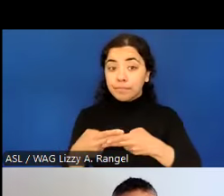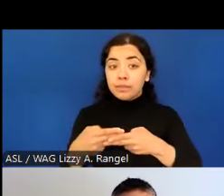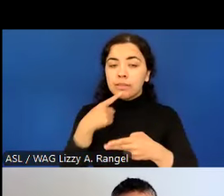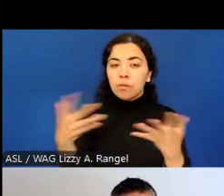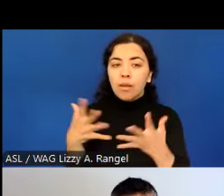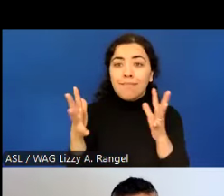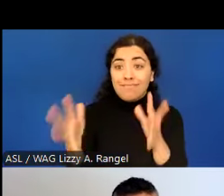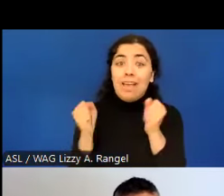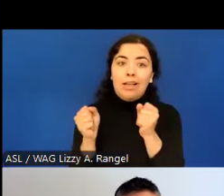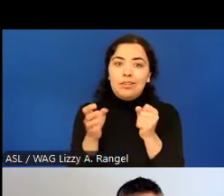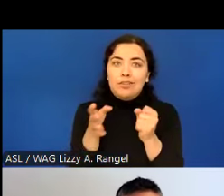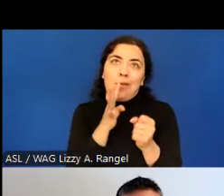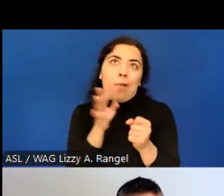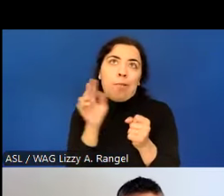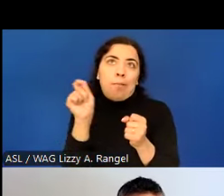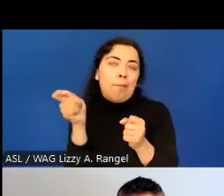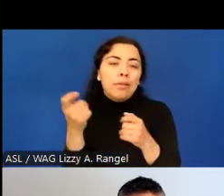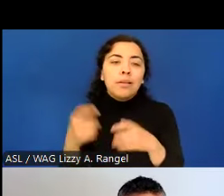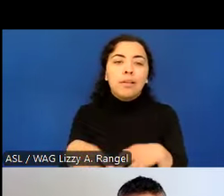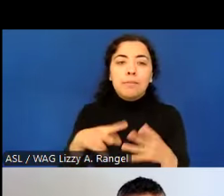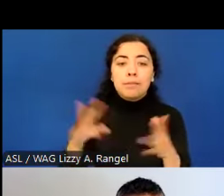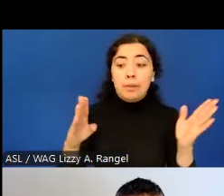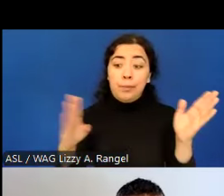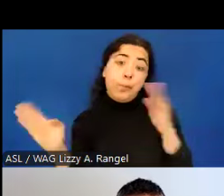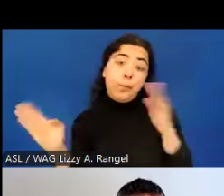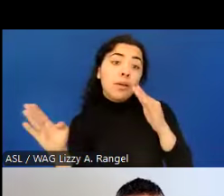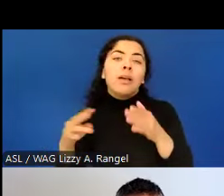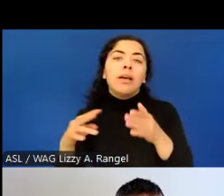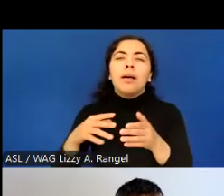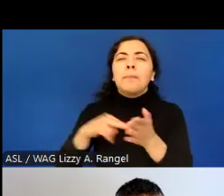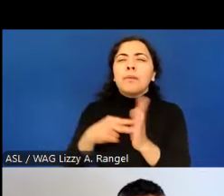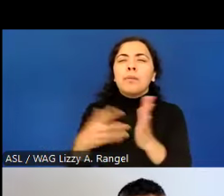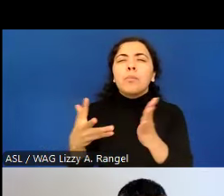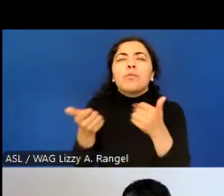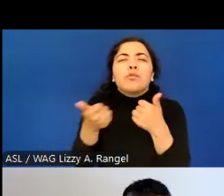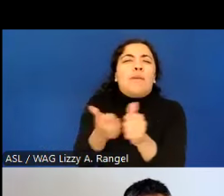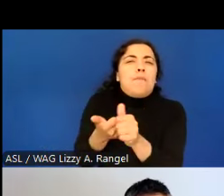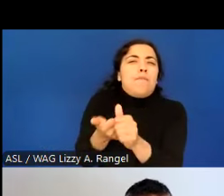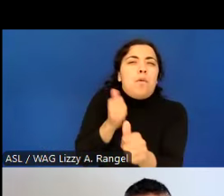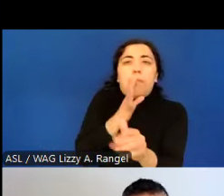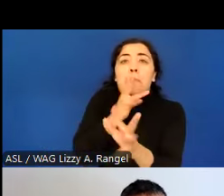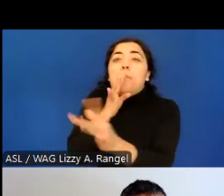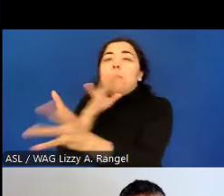out as in try not to talk fast. In this fourth accessibility practice,